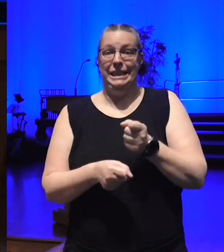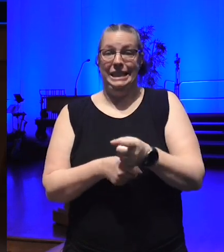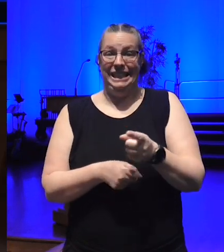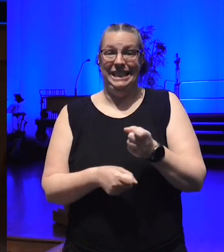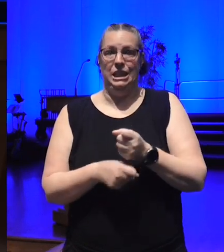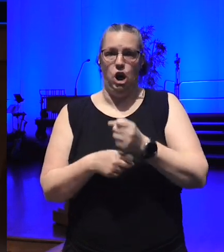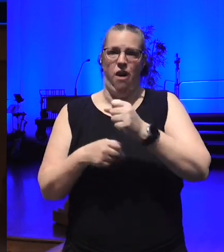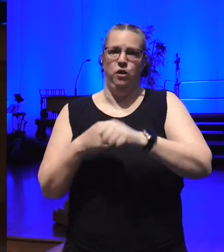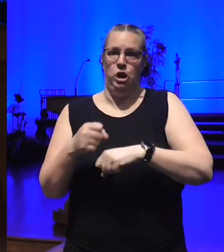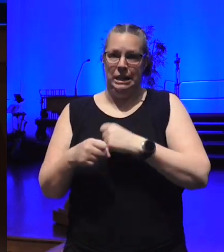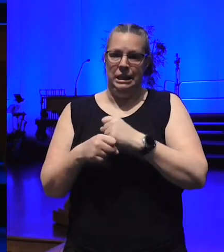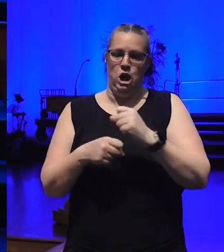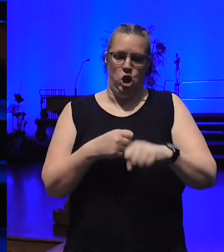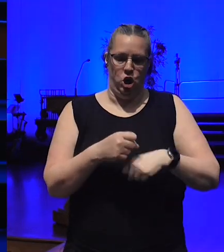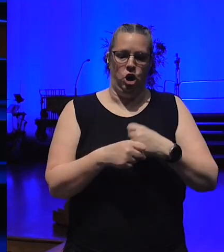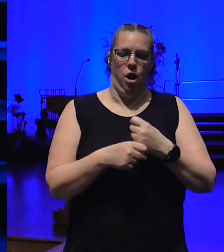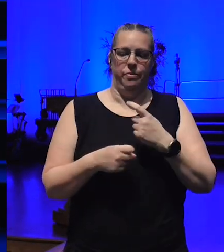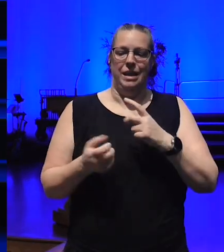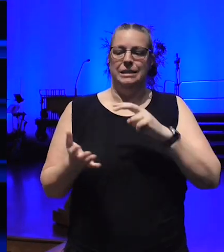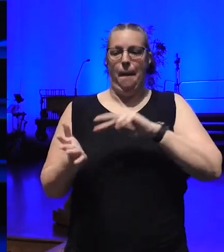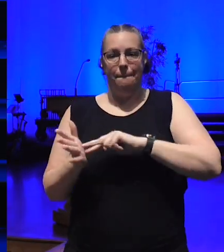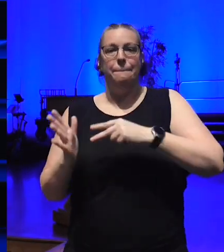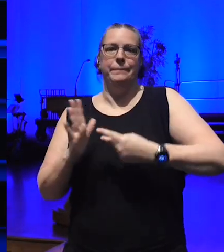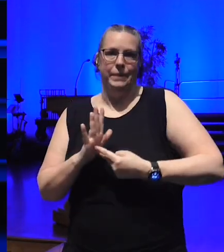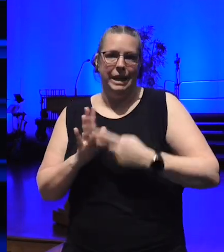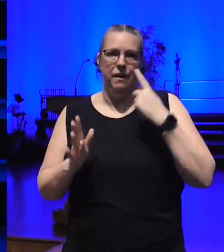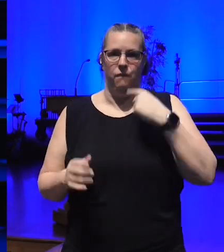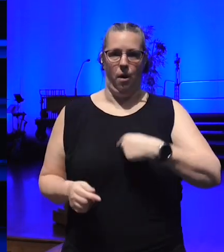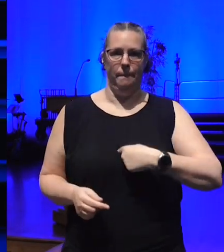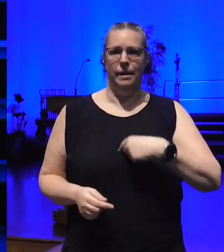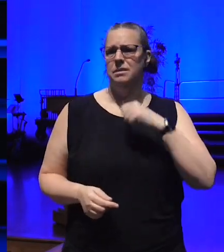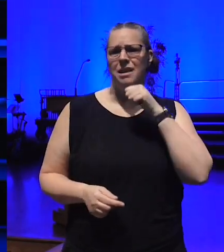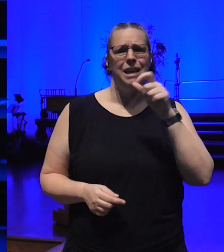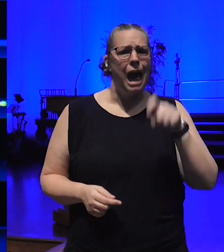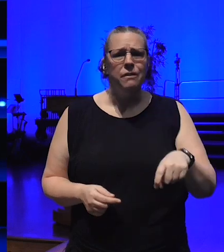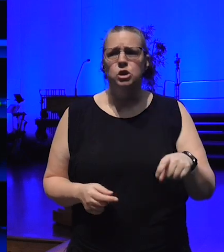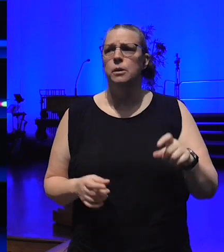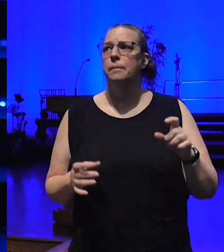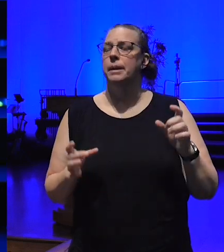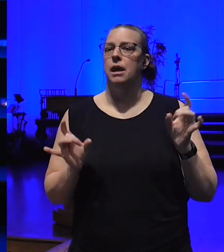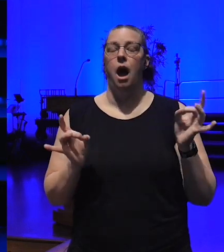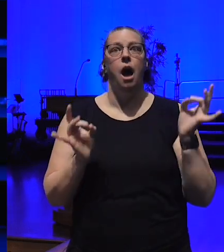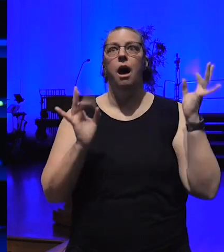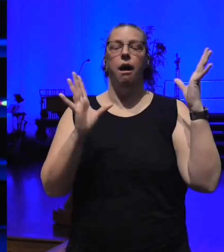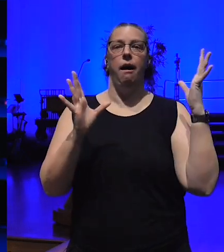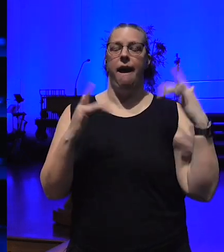source of great meaning for me doesn't have to be the dramatic event or the big achievement it can